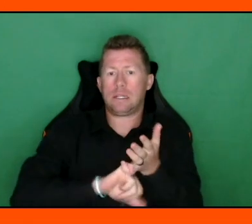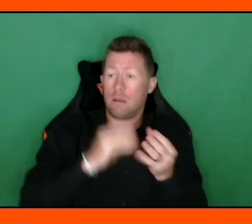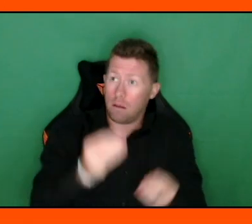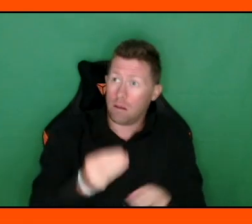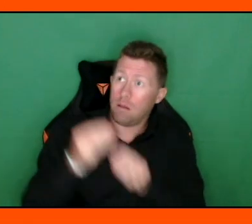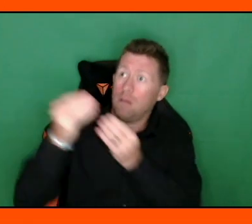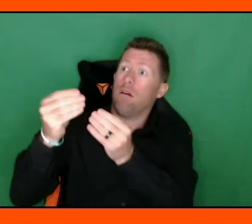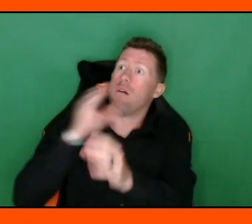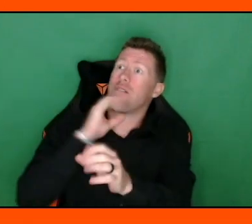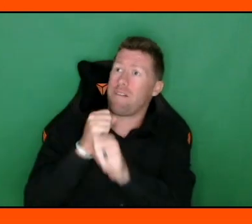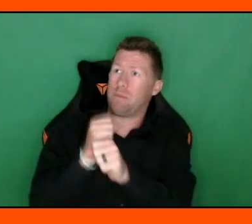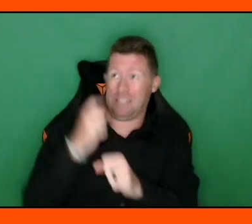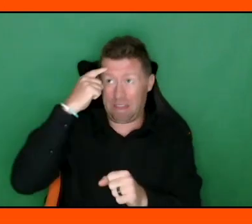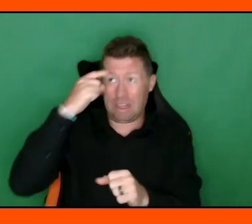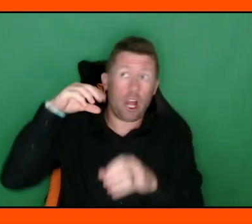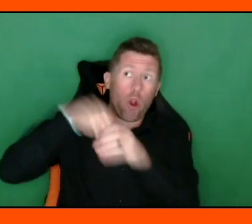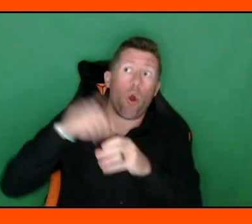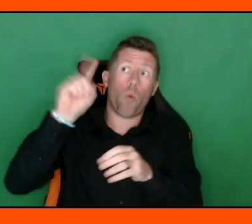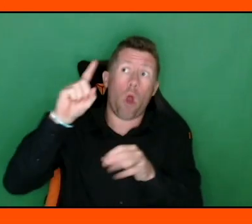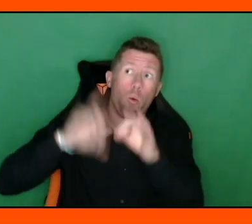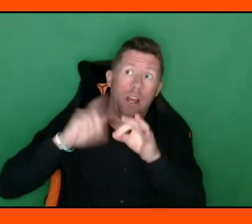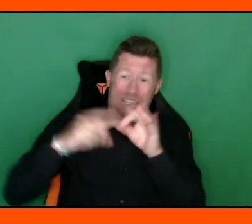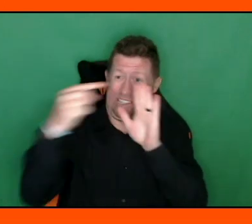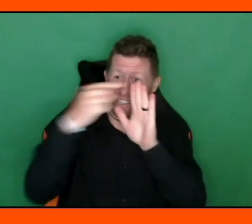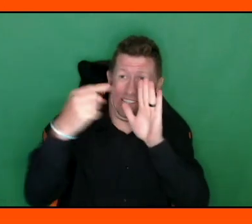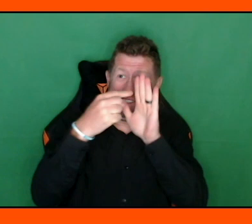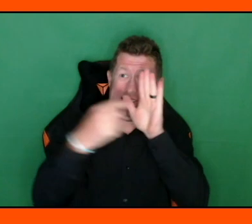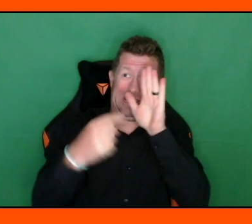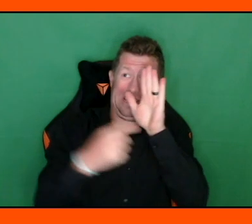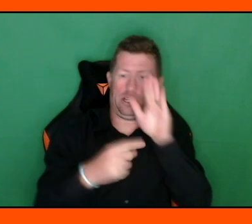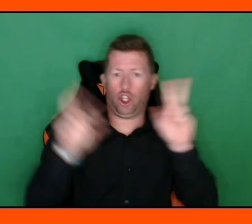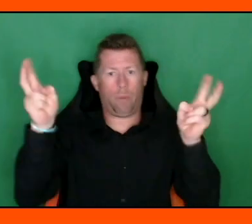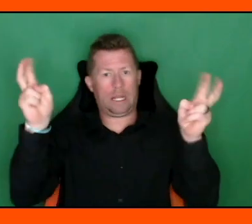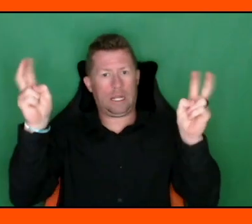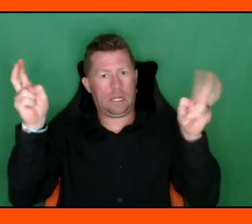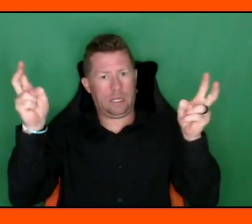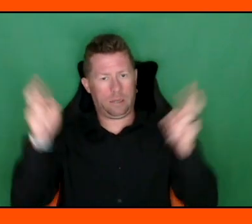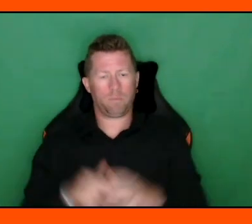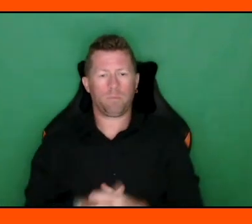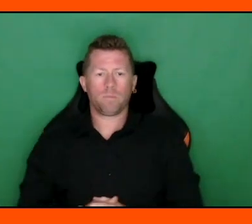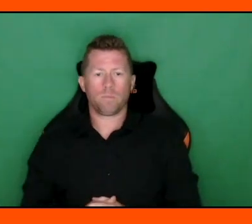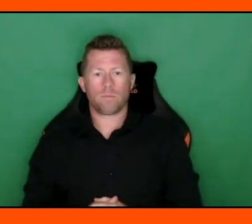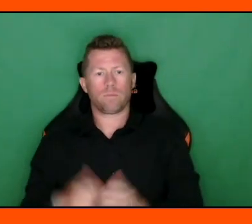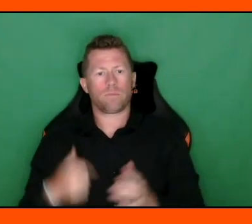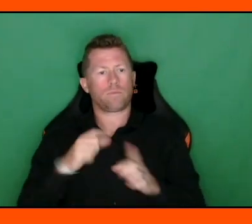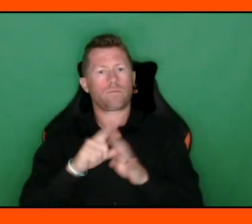we think should be included in the 2026 Census. We undertake a thorough review process